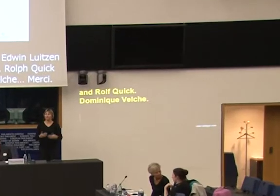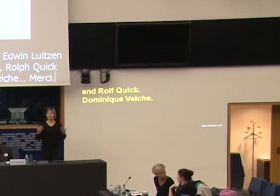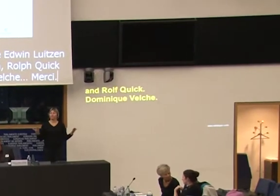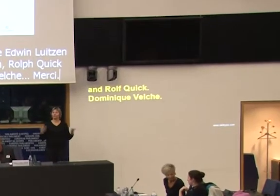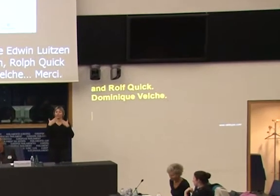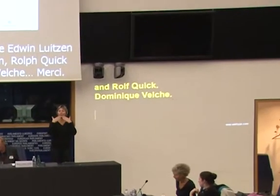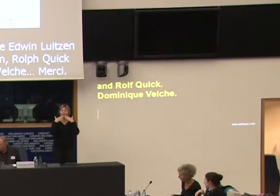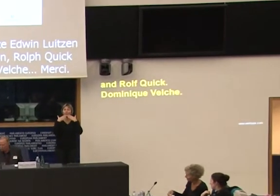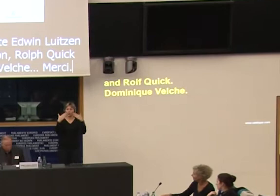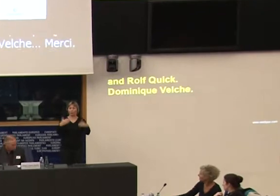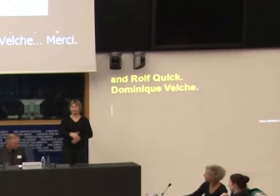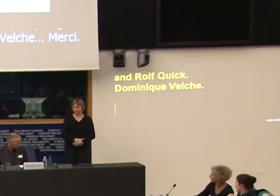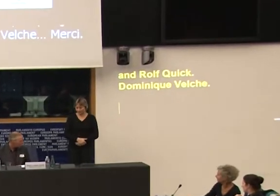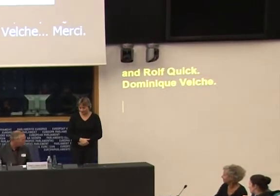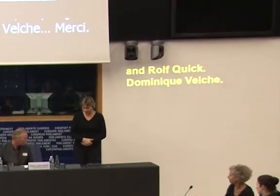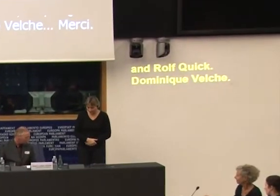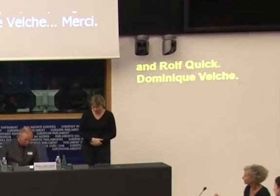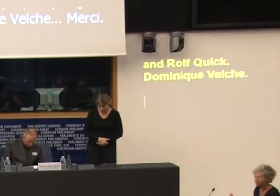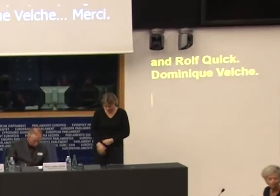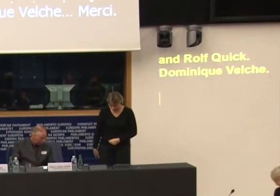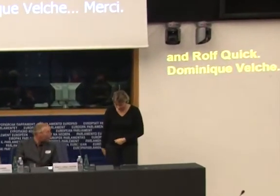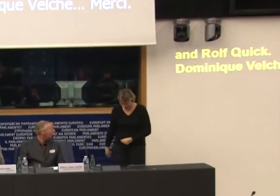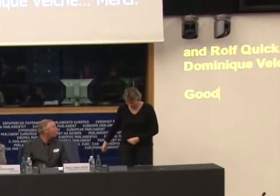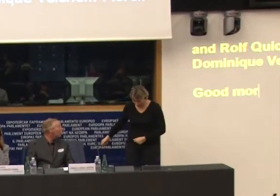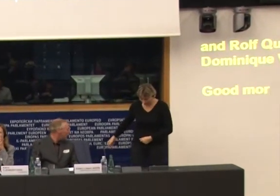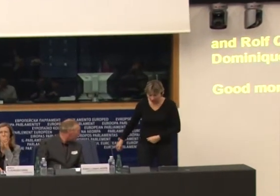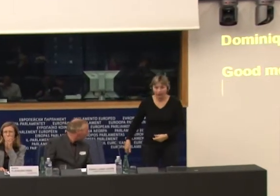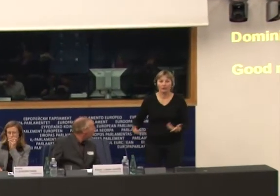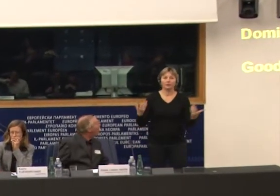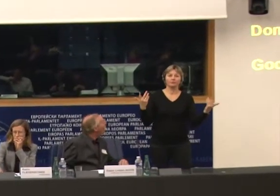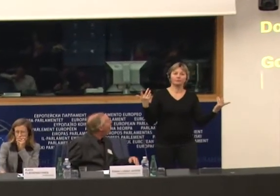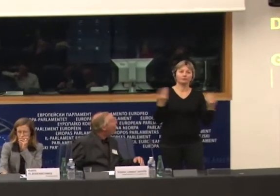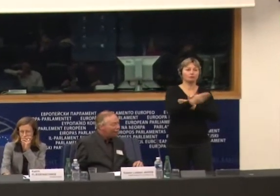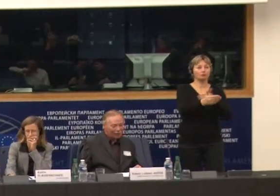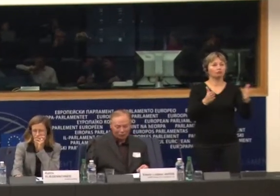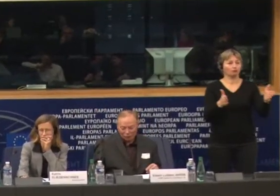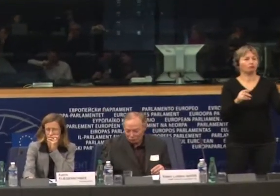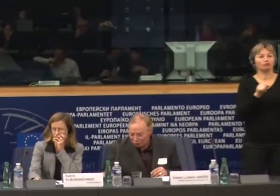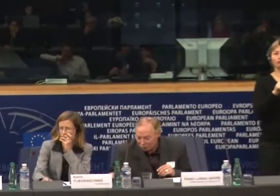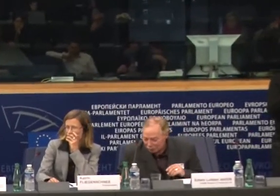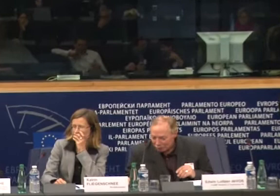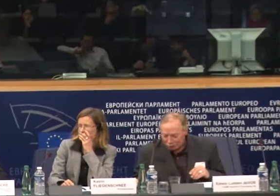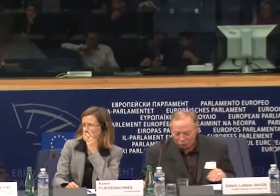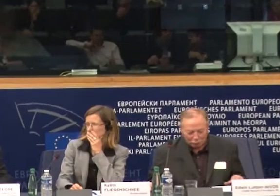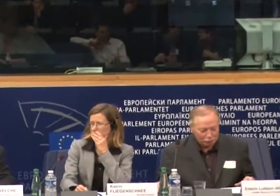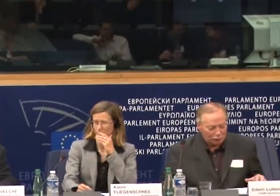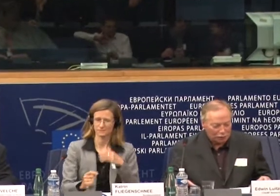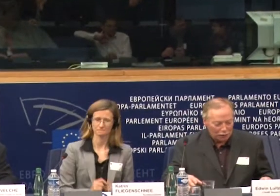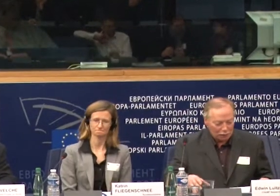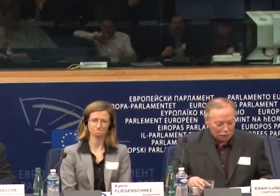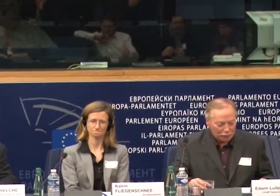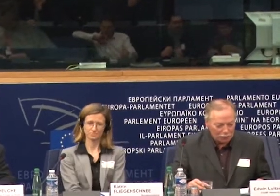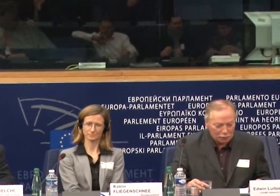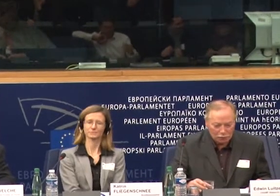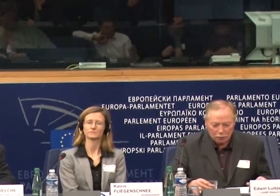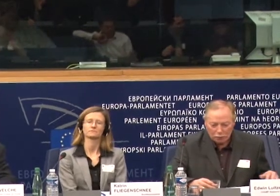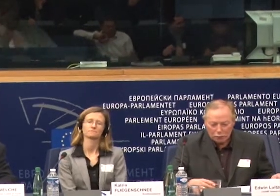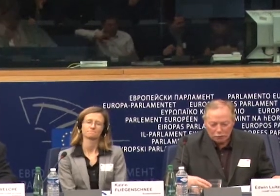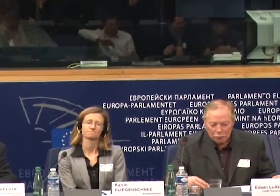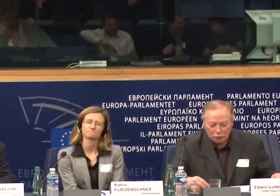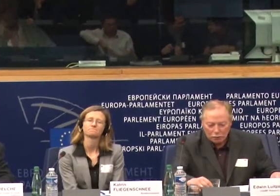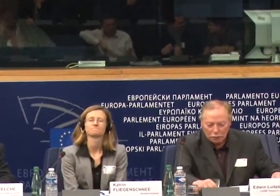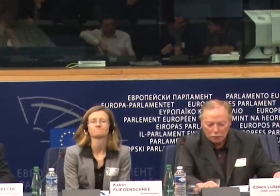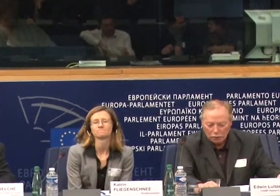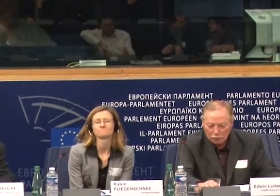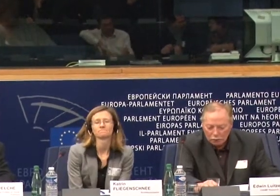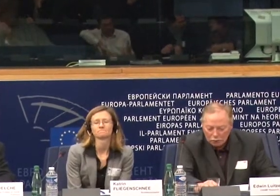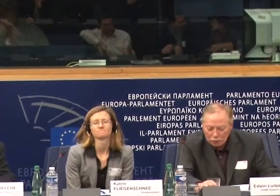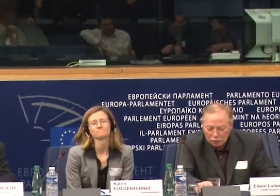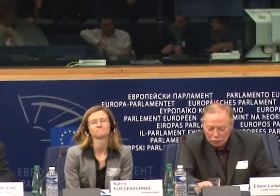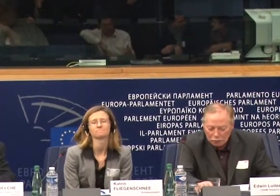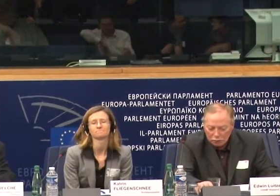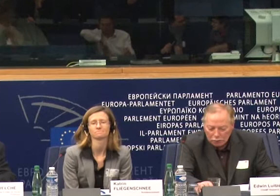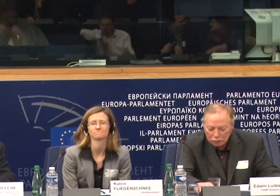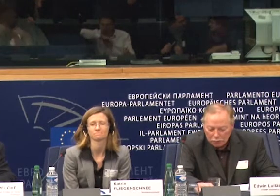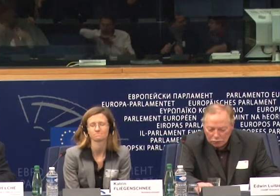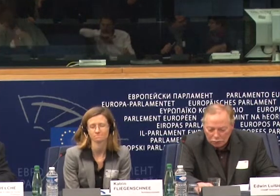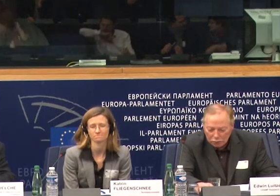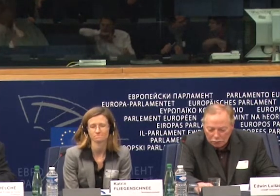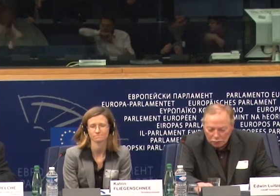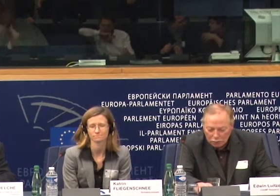I think you have had a fairly good overview of the situation in the European level. We will move down to the national and local level.